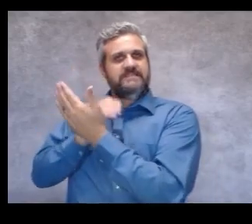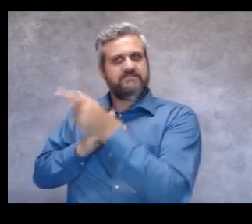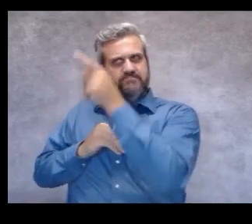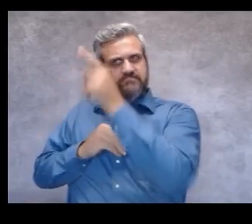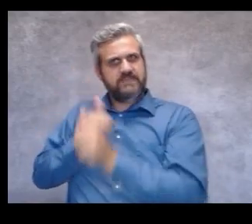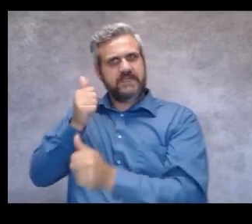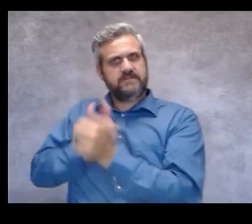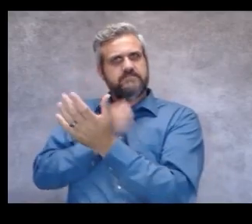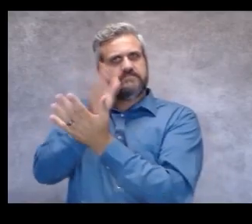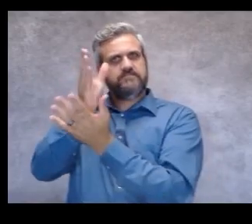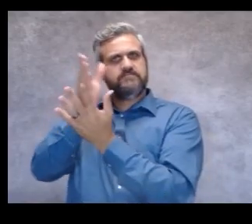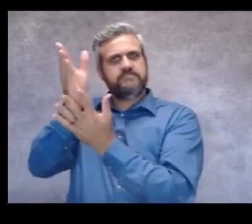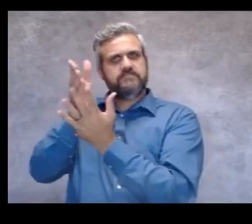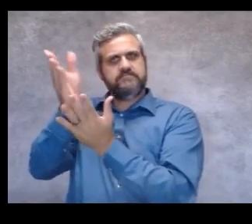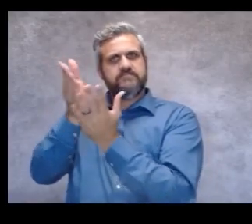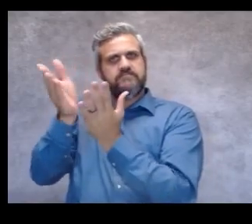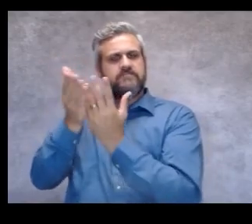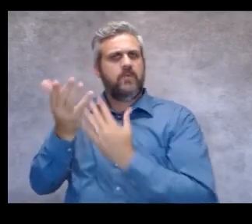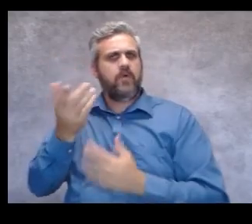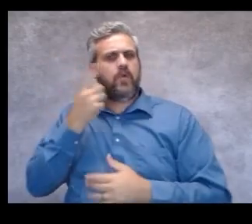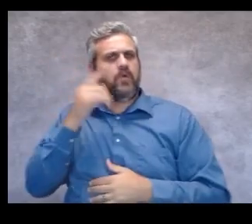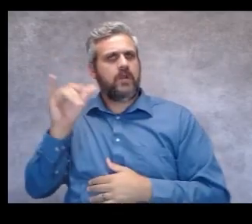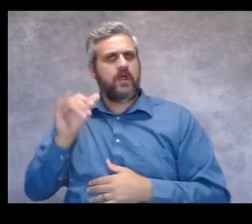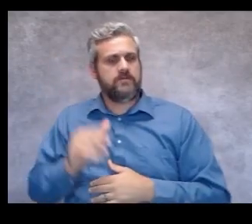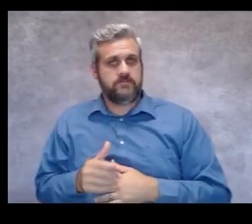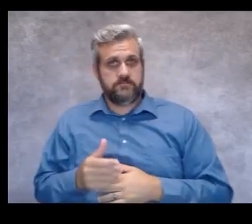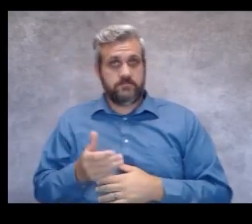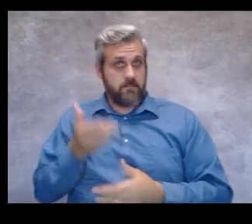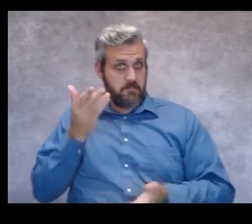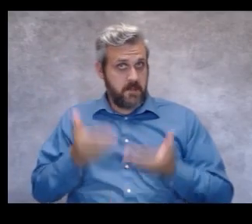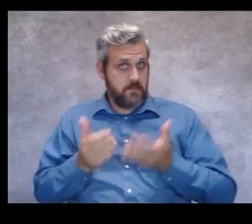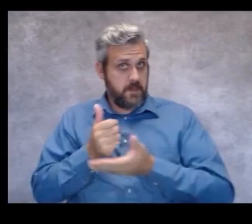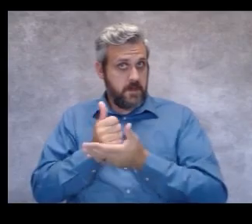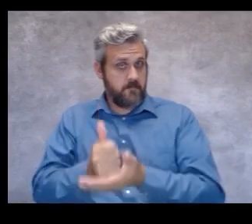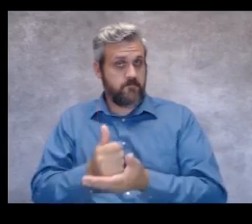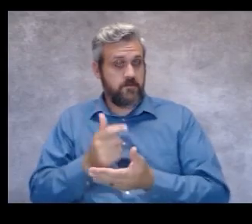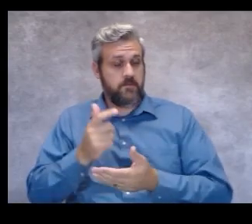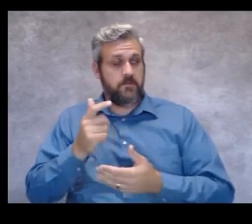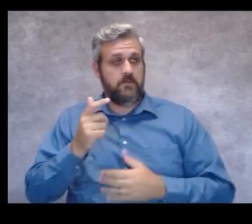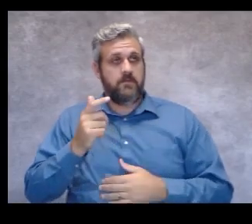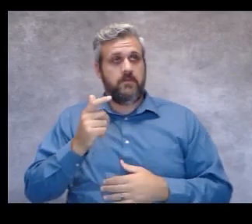the gifted areas. It might also be helpful